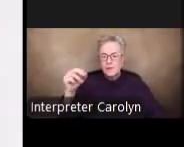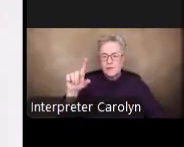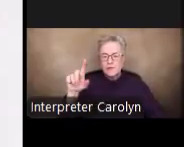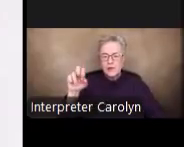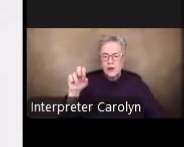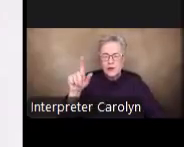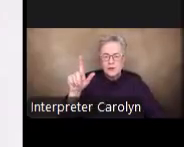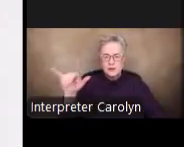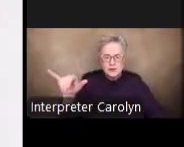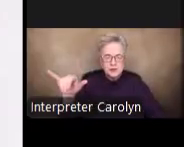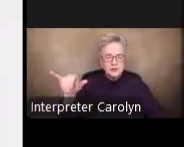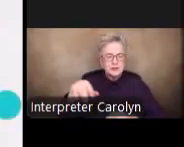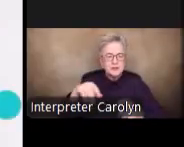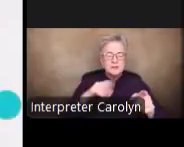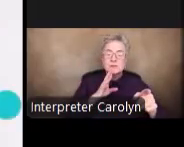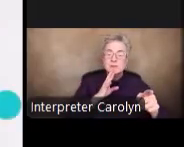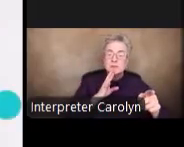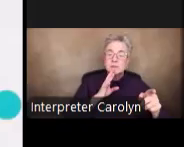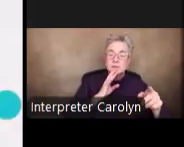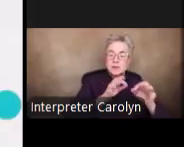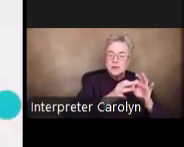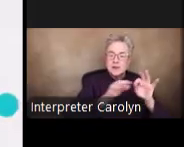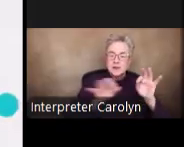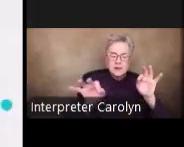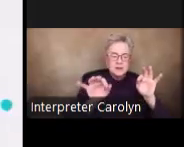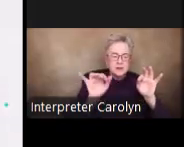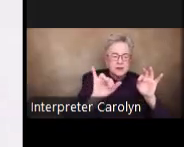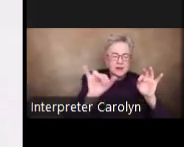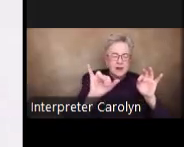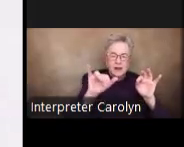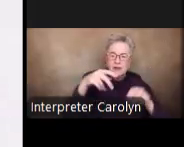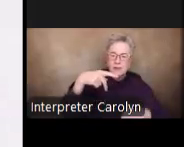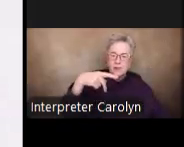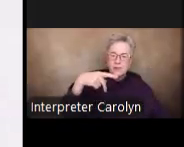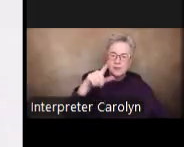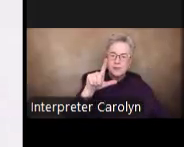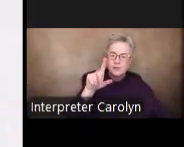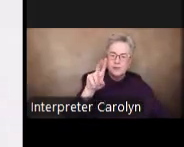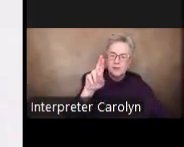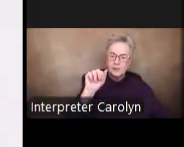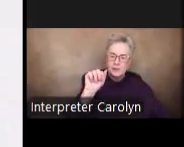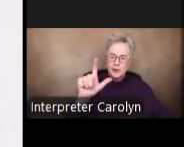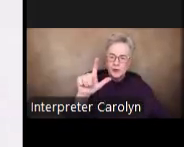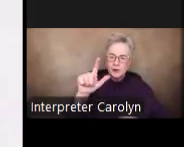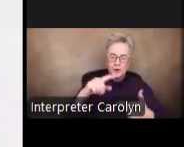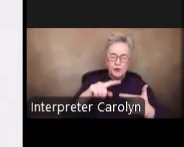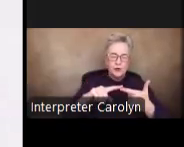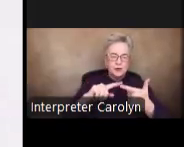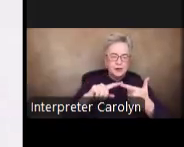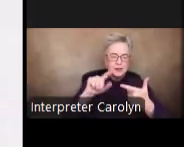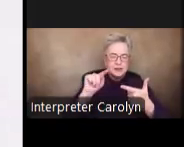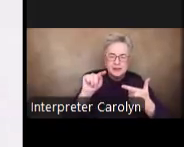So for spoken language, this refers to things like plurals, tenses, Article use, etc.